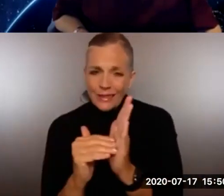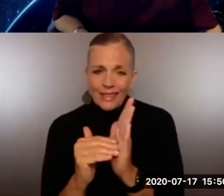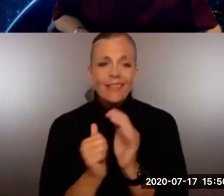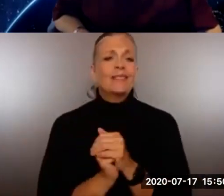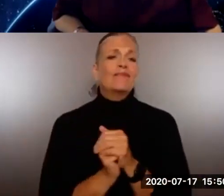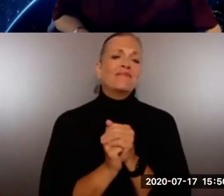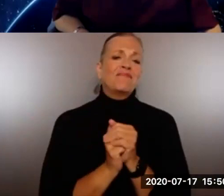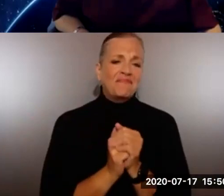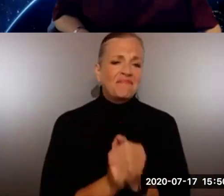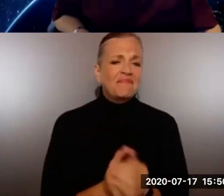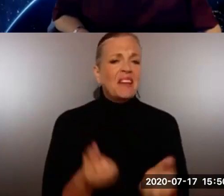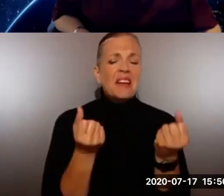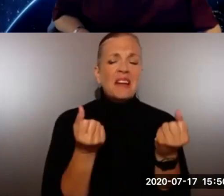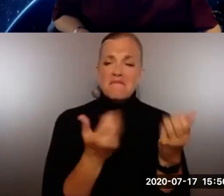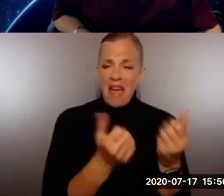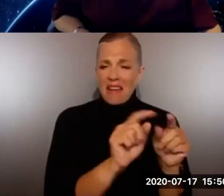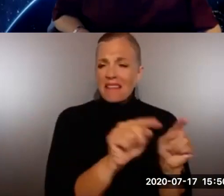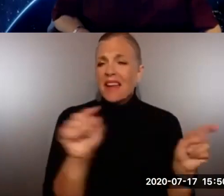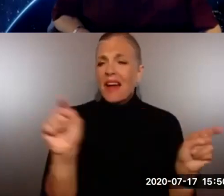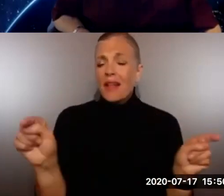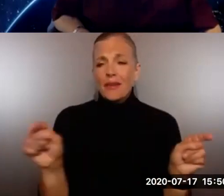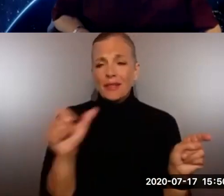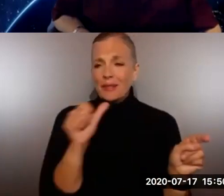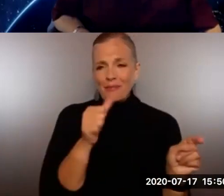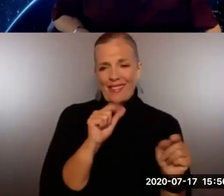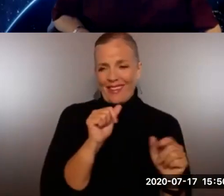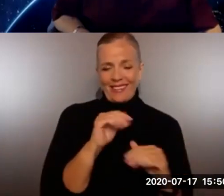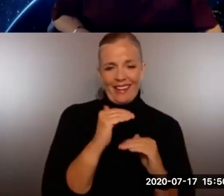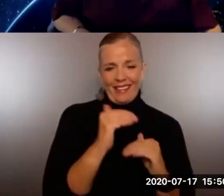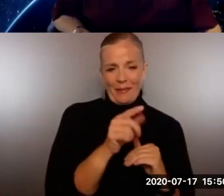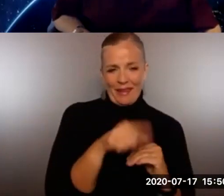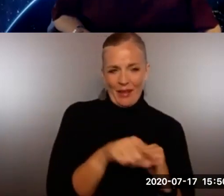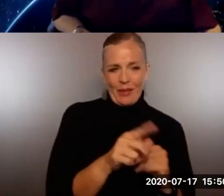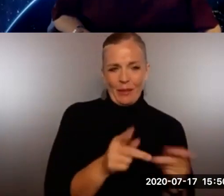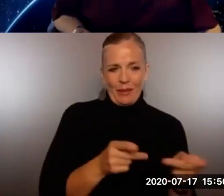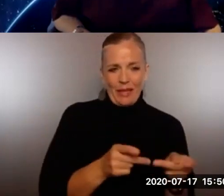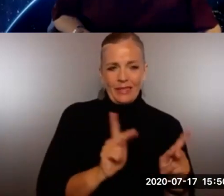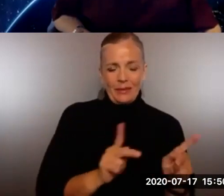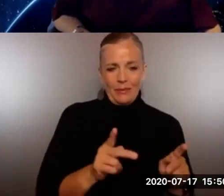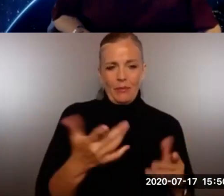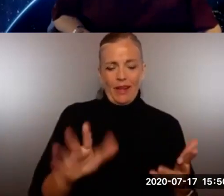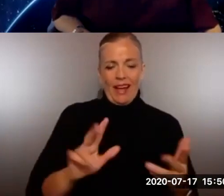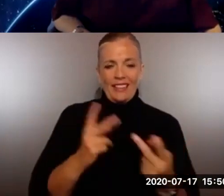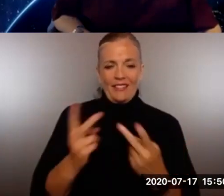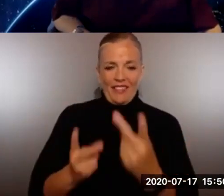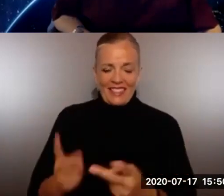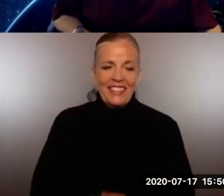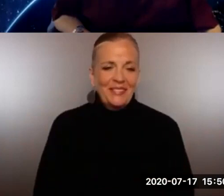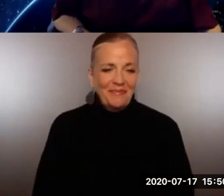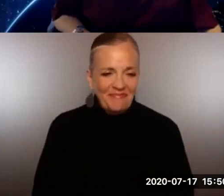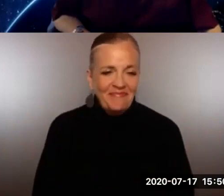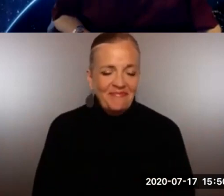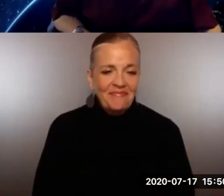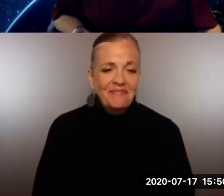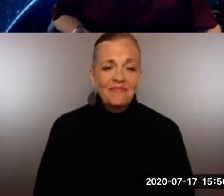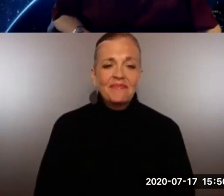means all of the places that Judy has visited in her career.